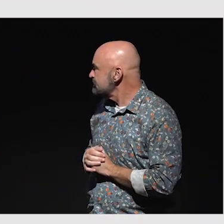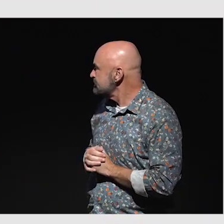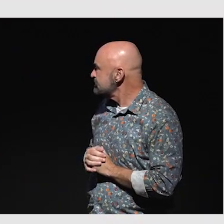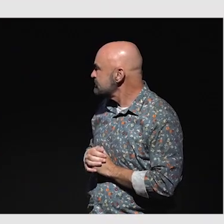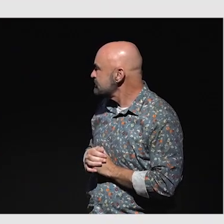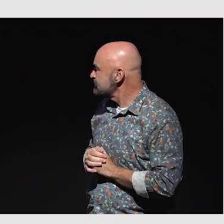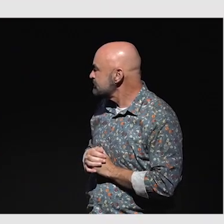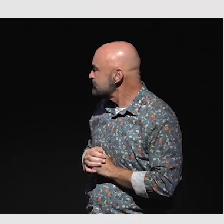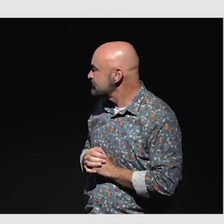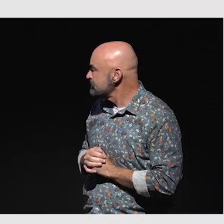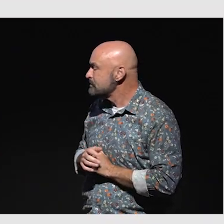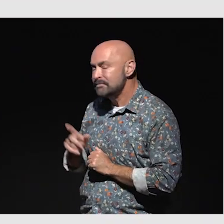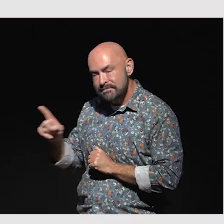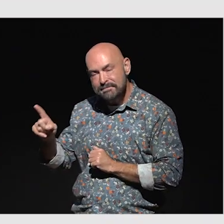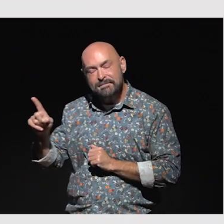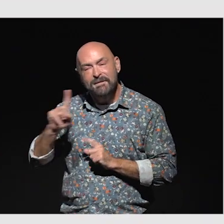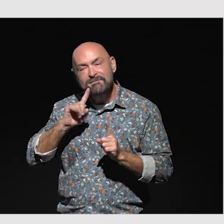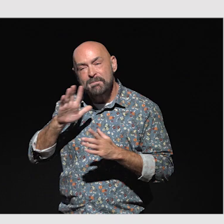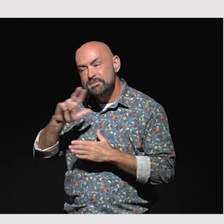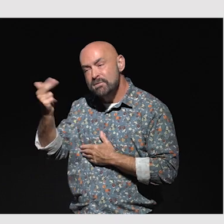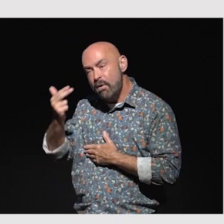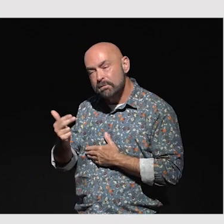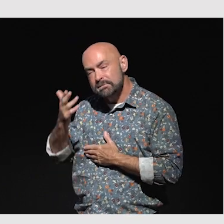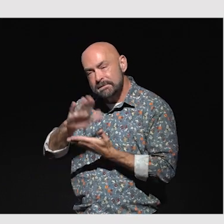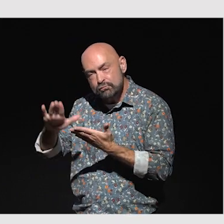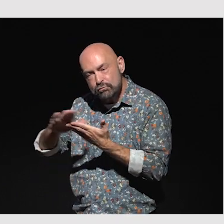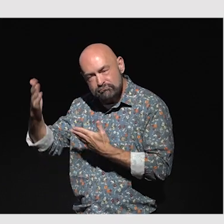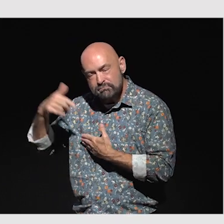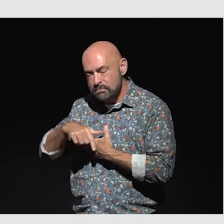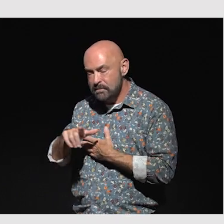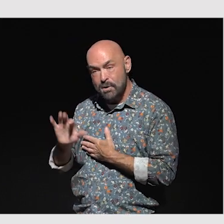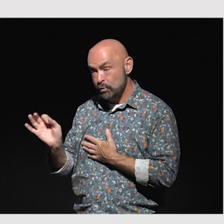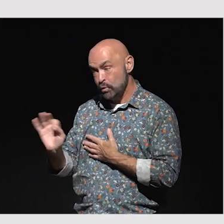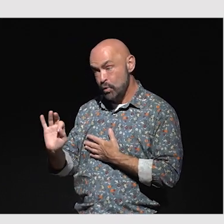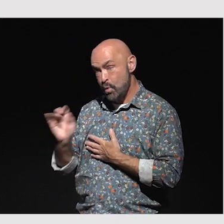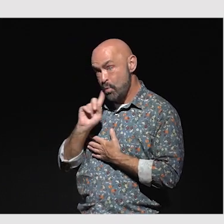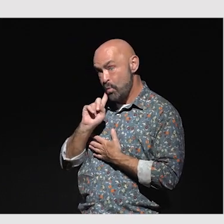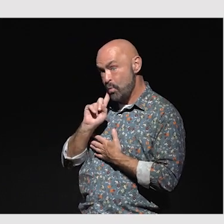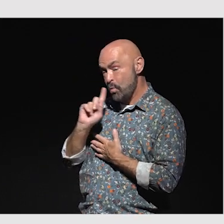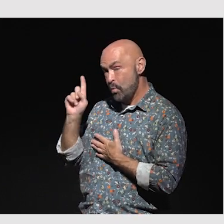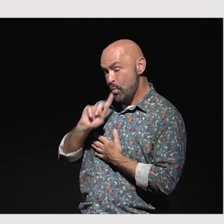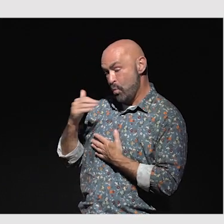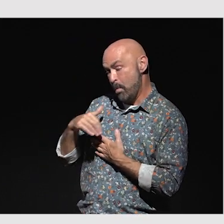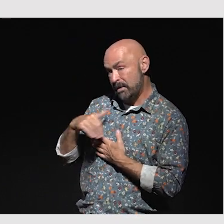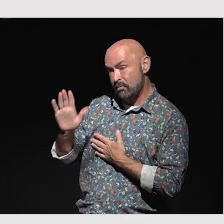But, as Aileen Ribeiro points out, no woman of the actual aristocracy, as it were,